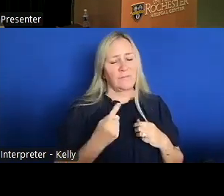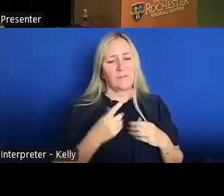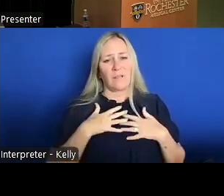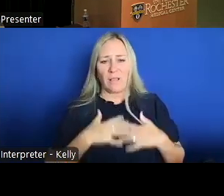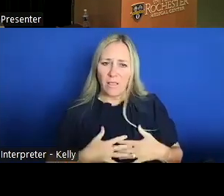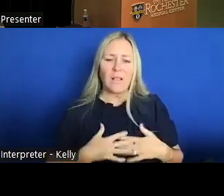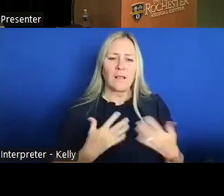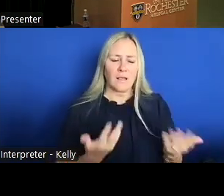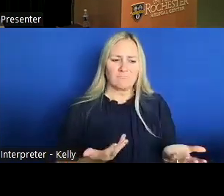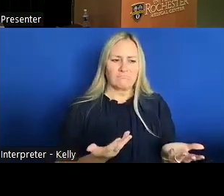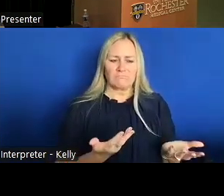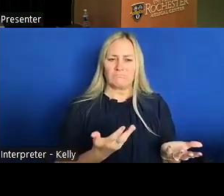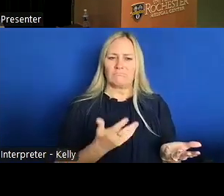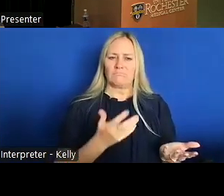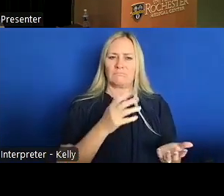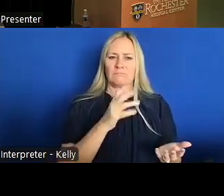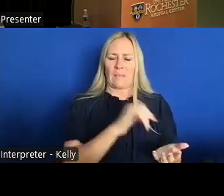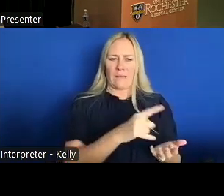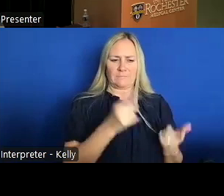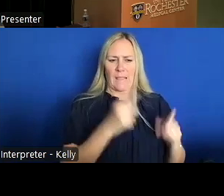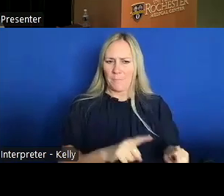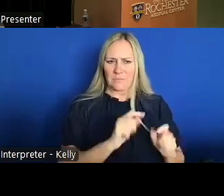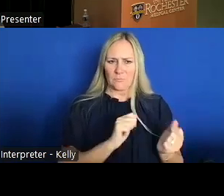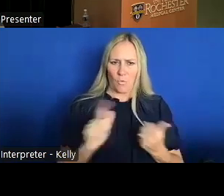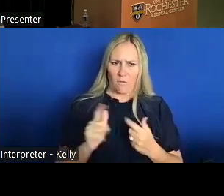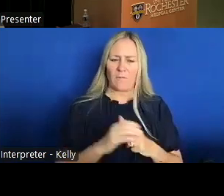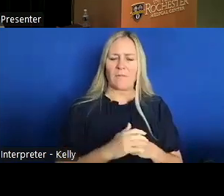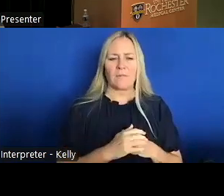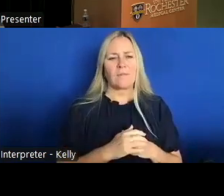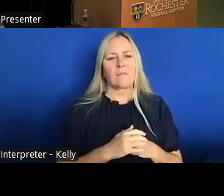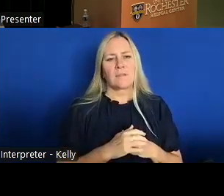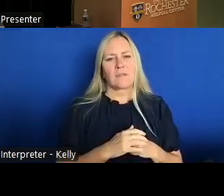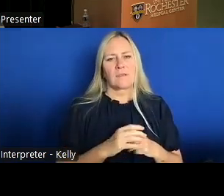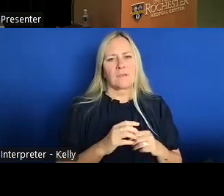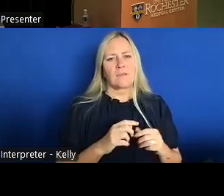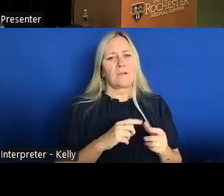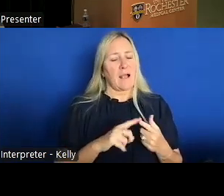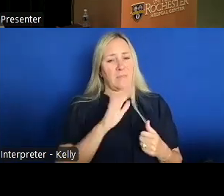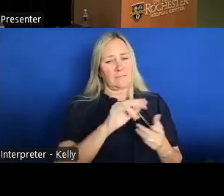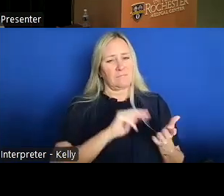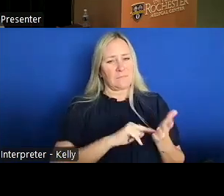through appreciative inquiry explore their meanings and implication caution our role is